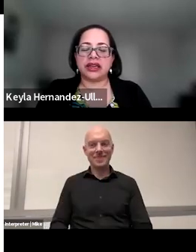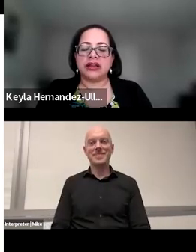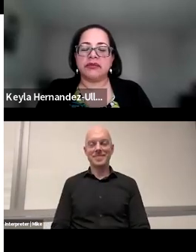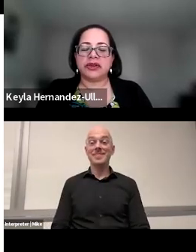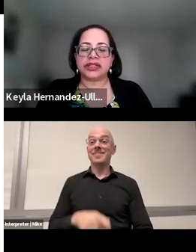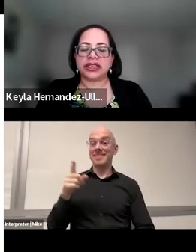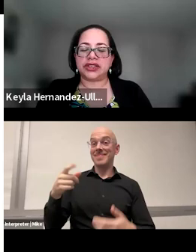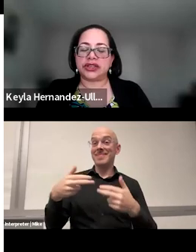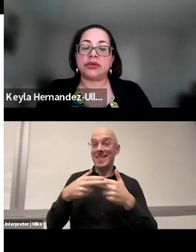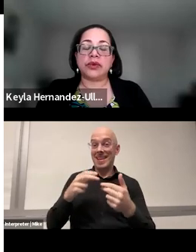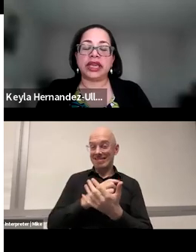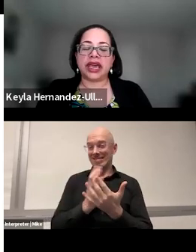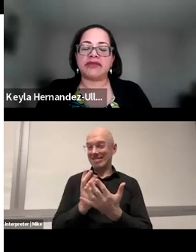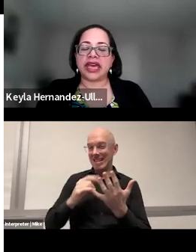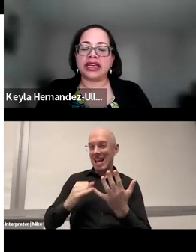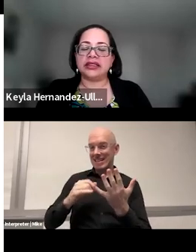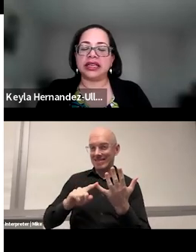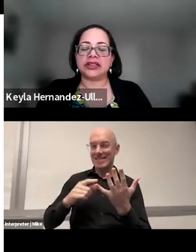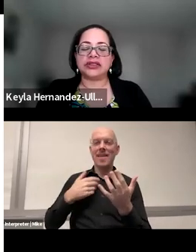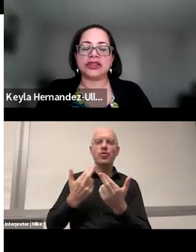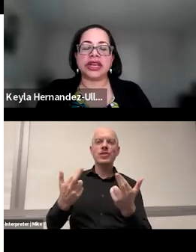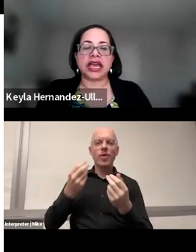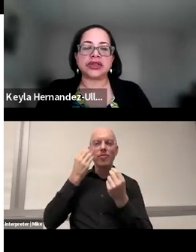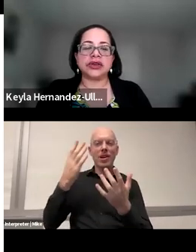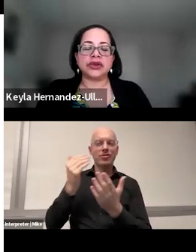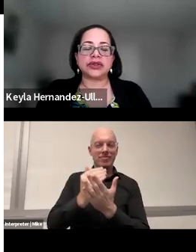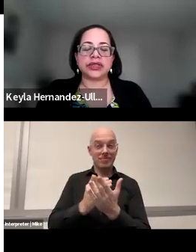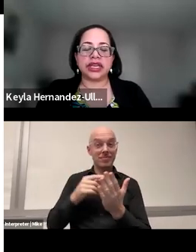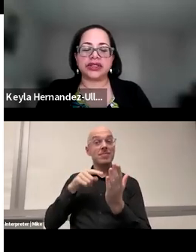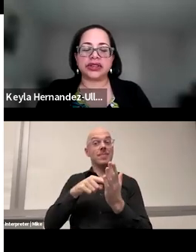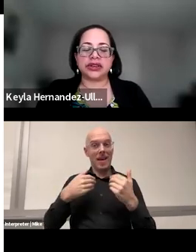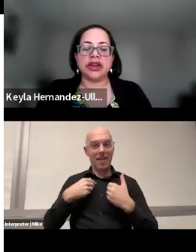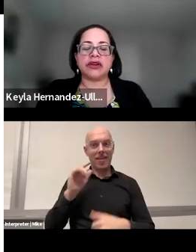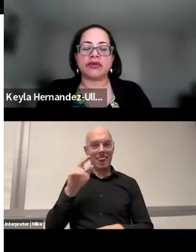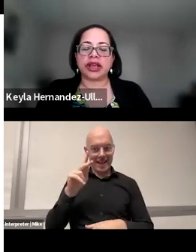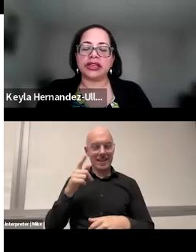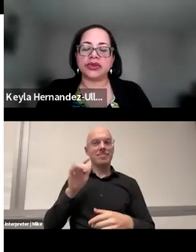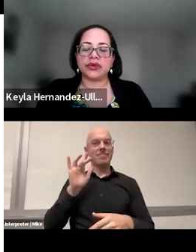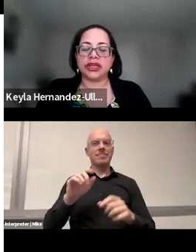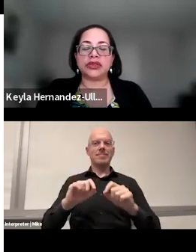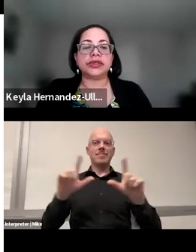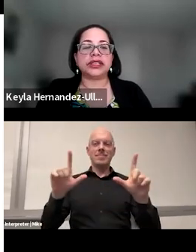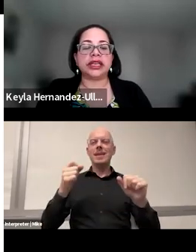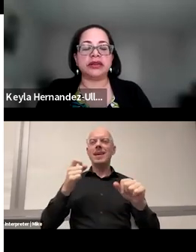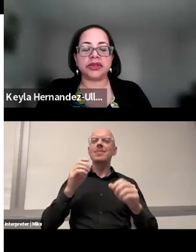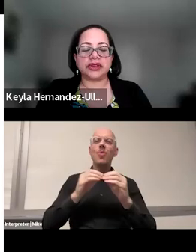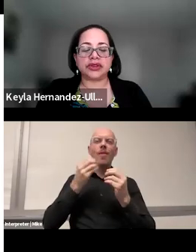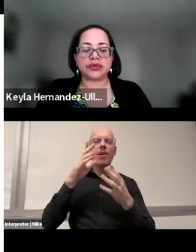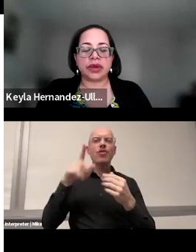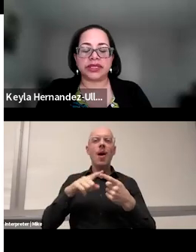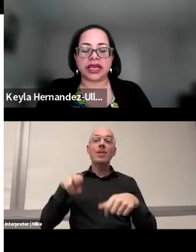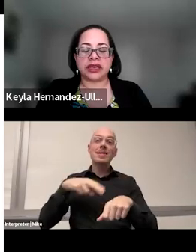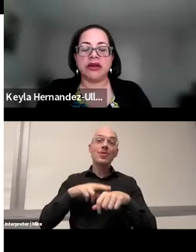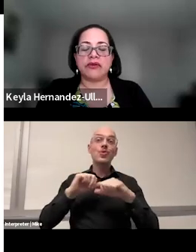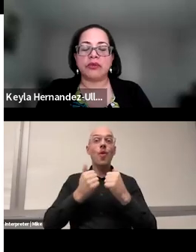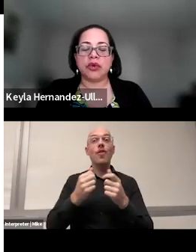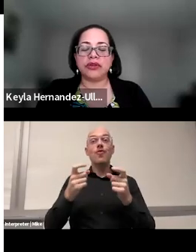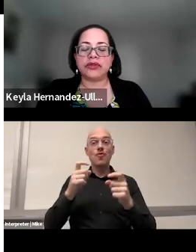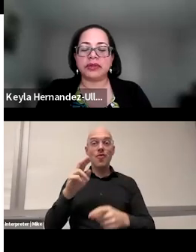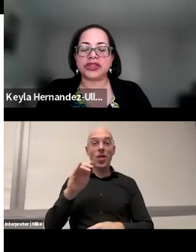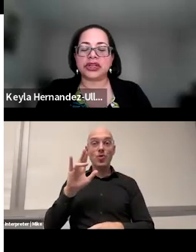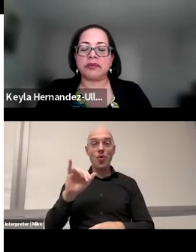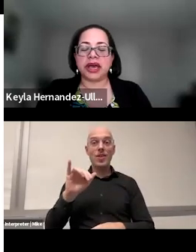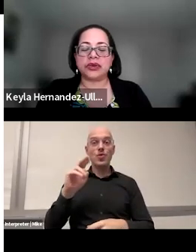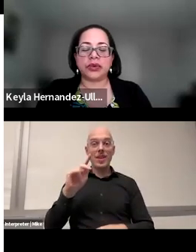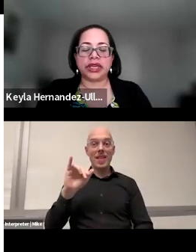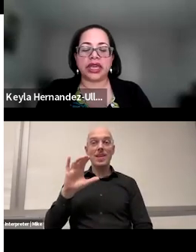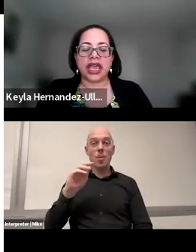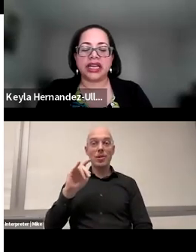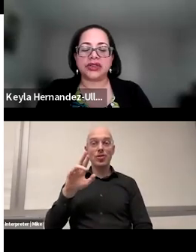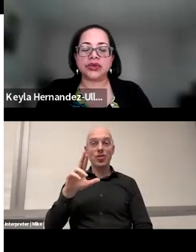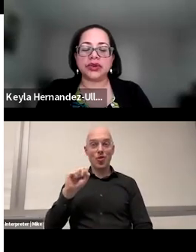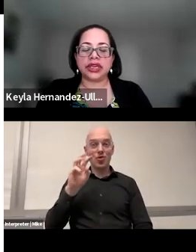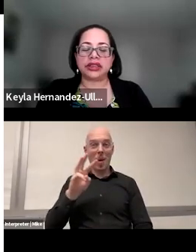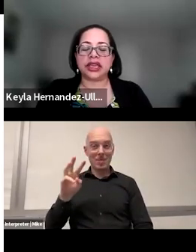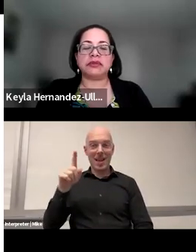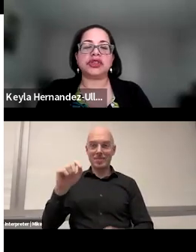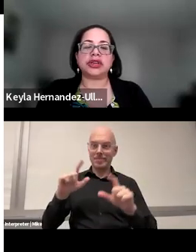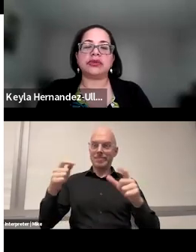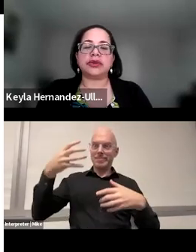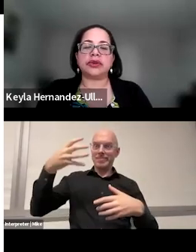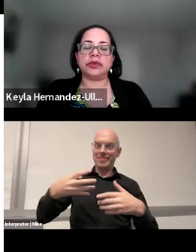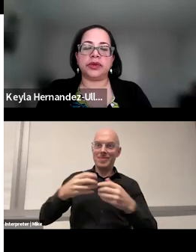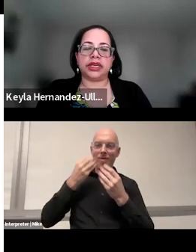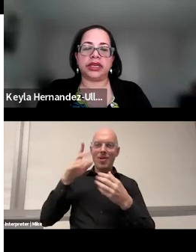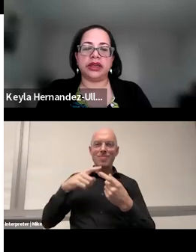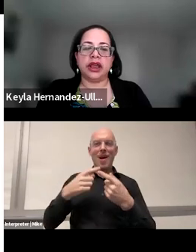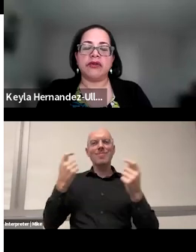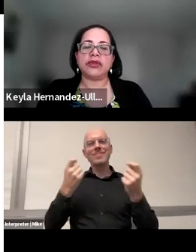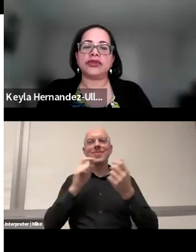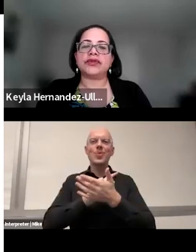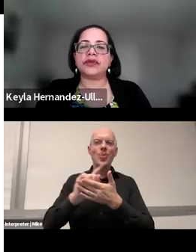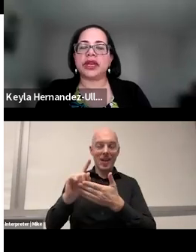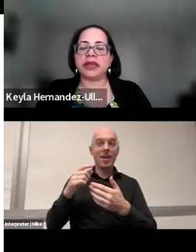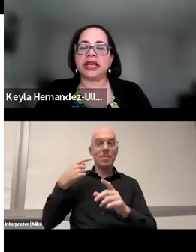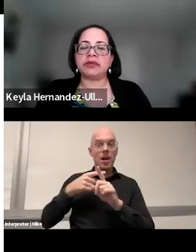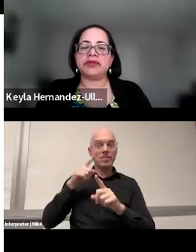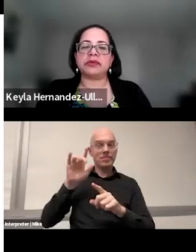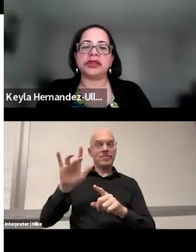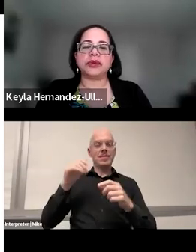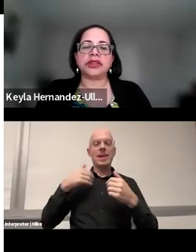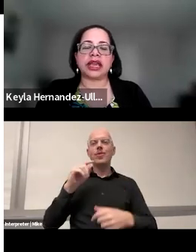Keyla Hernandez-Ulloa: in the Resources section of this slide presentation. We have added a link to the National Association of Regulatory Utility Commissioners website for more information about the week, and a toolkit that can be shared with your community